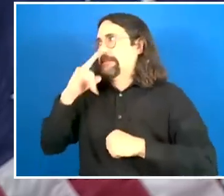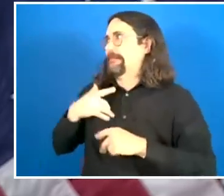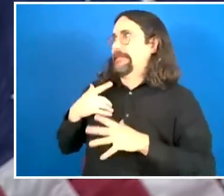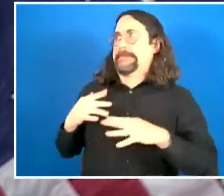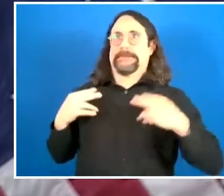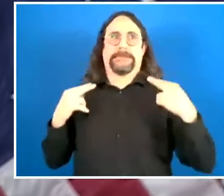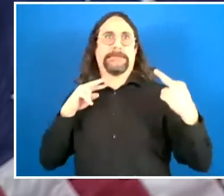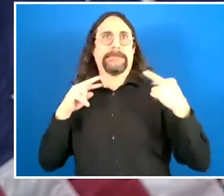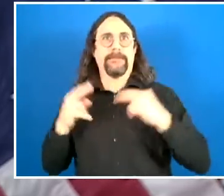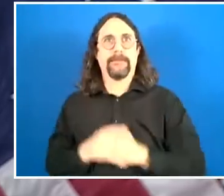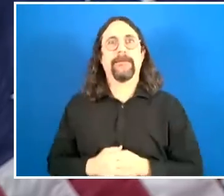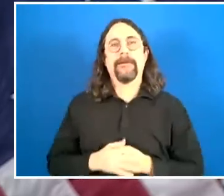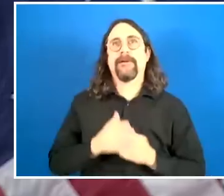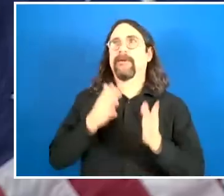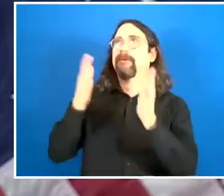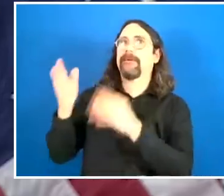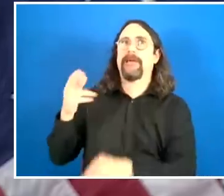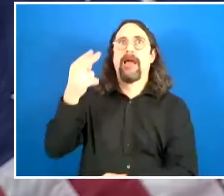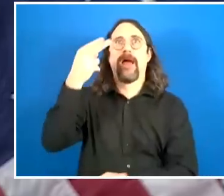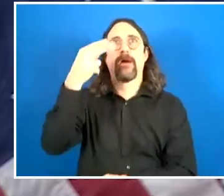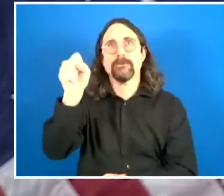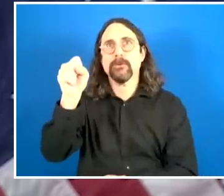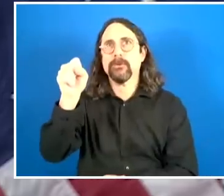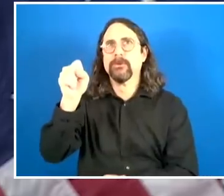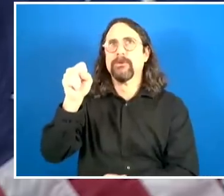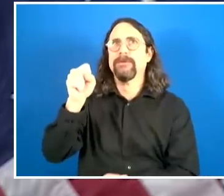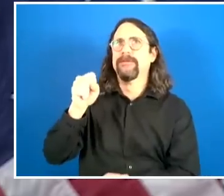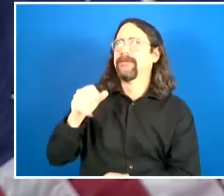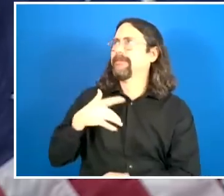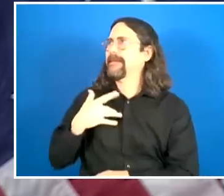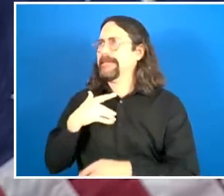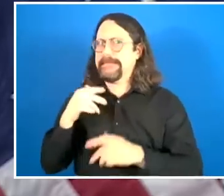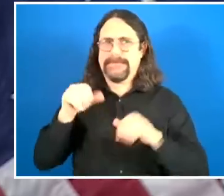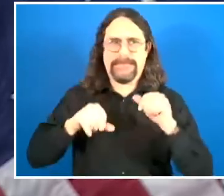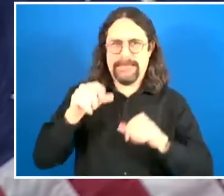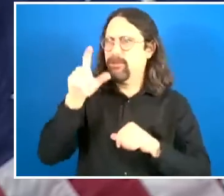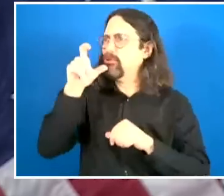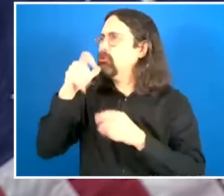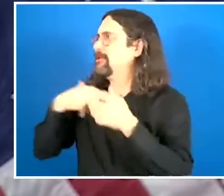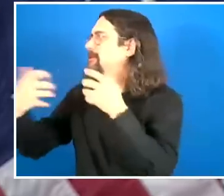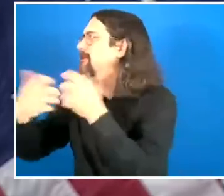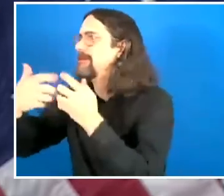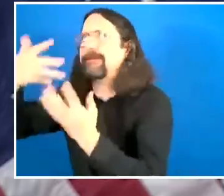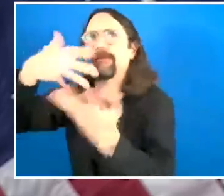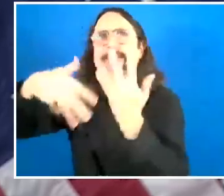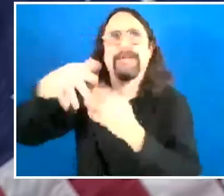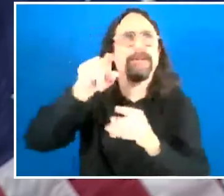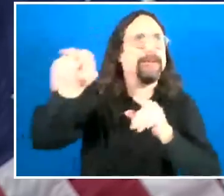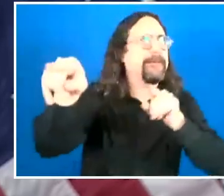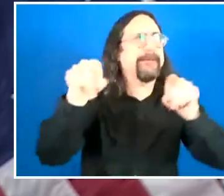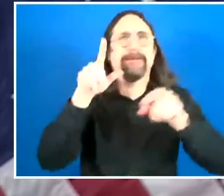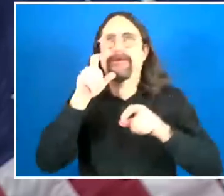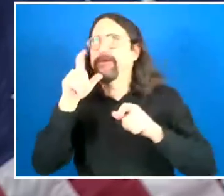HIGH SCHOOL STUNDET NDKI OF HAS THAT SELF-DOUBT, EFAR ABT OUTHE FUTURE, NOT KNOWING IF THEY'RE GOING TO FIT IN, NOT